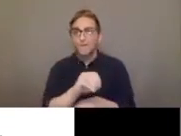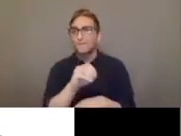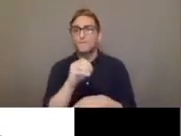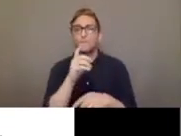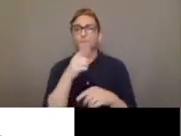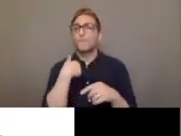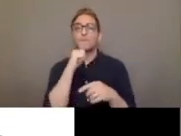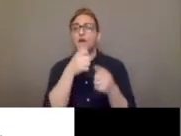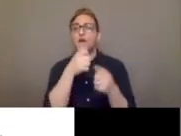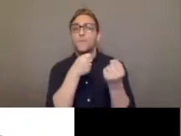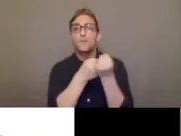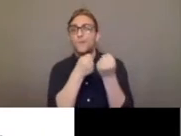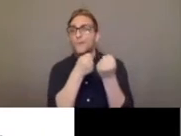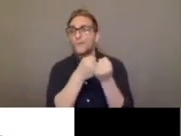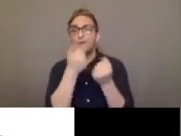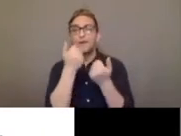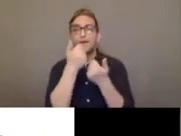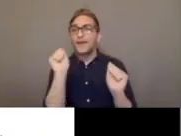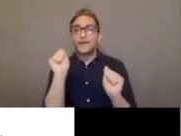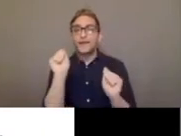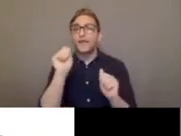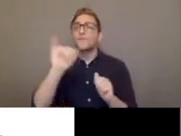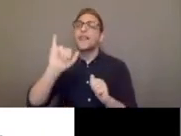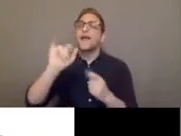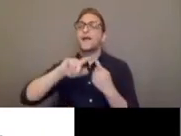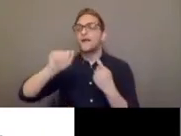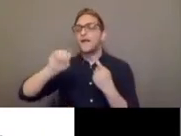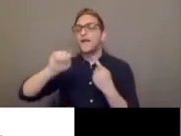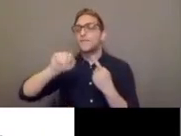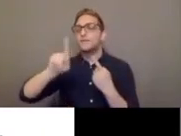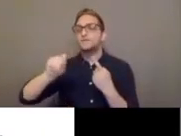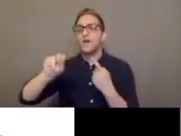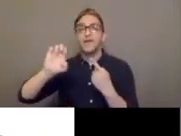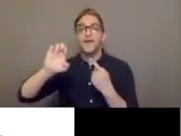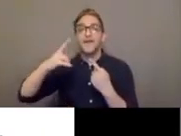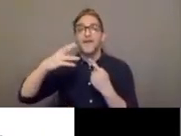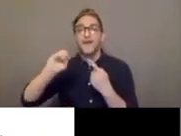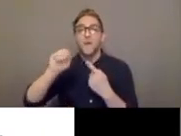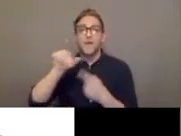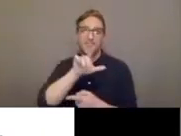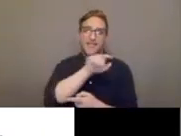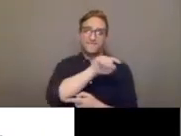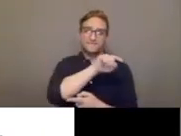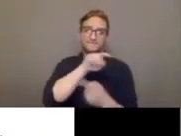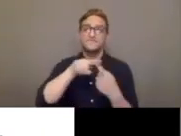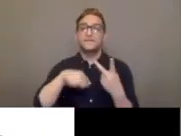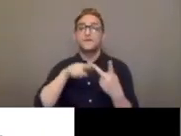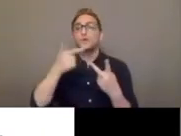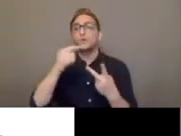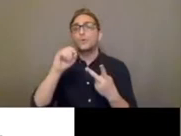anything but things like Amazon echo on the left and Google home hub on the left and also